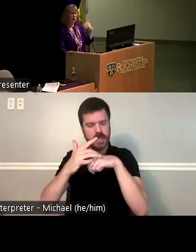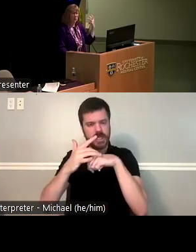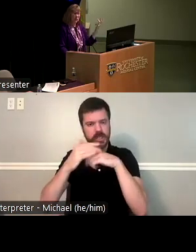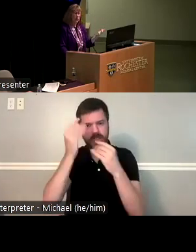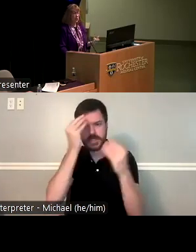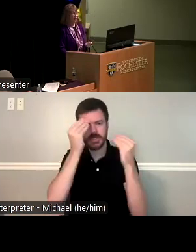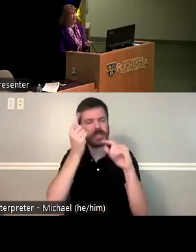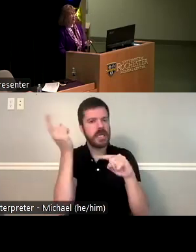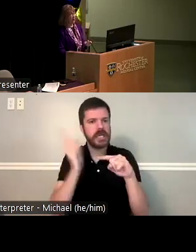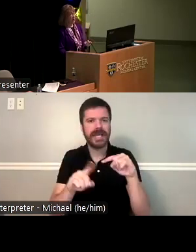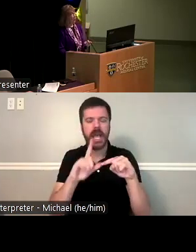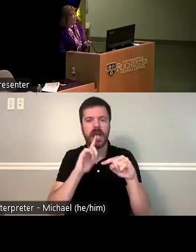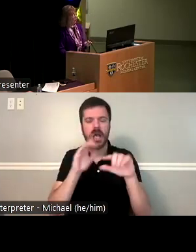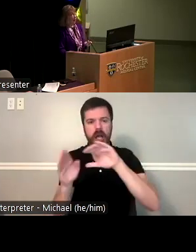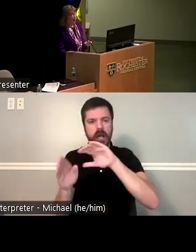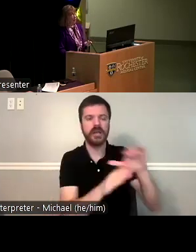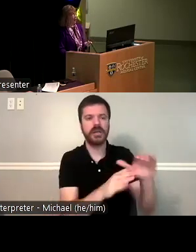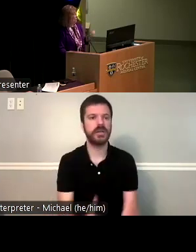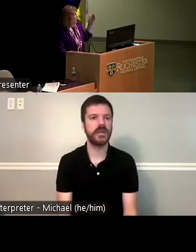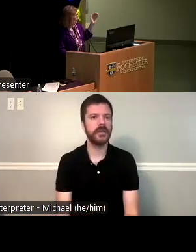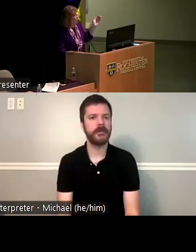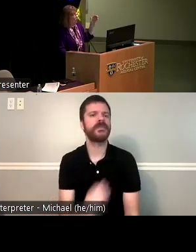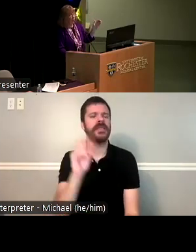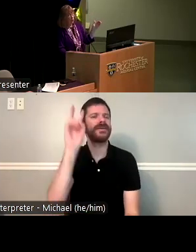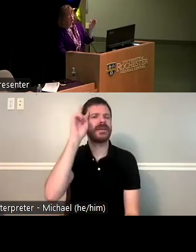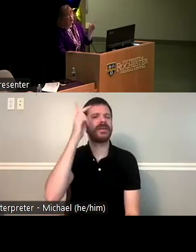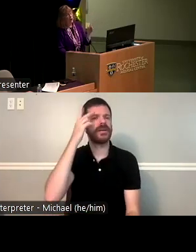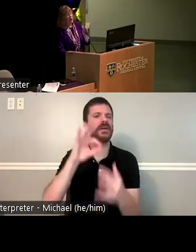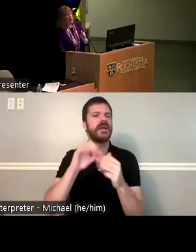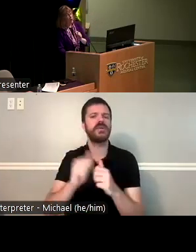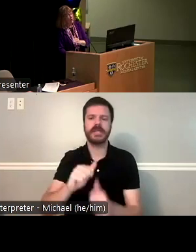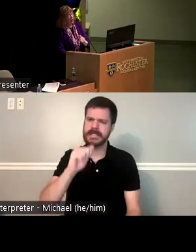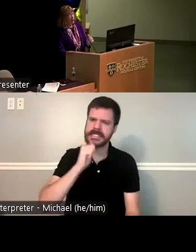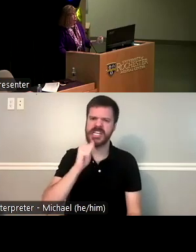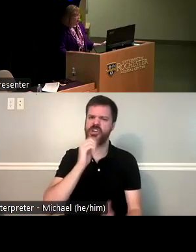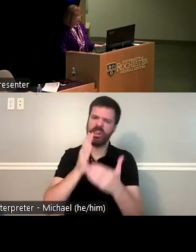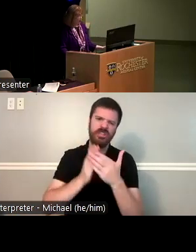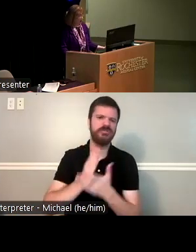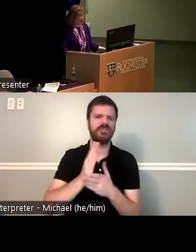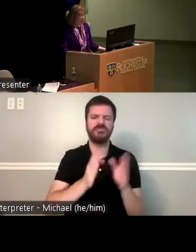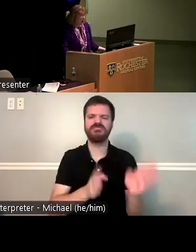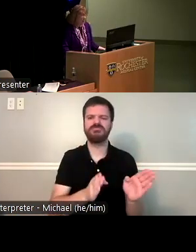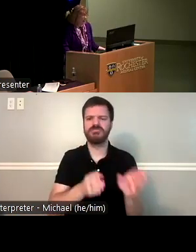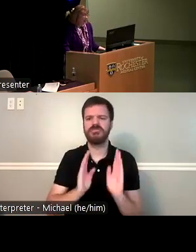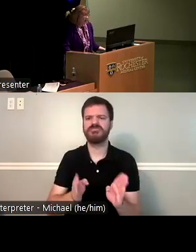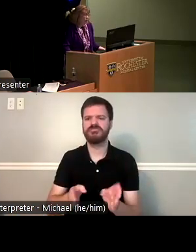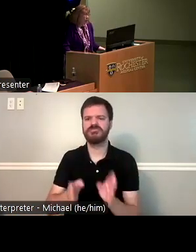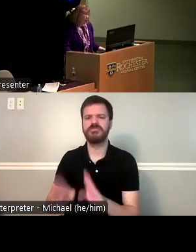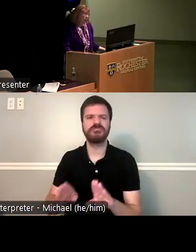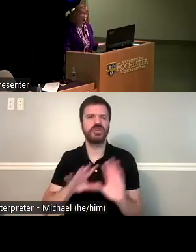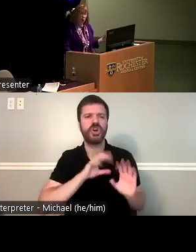misunderstandings that people have about marching through these phases of grief um so we may work